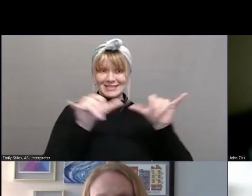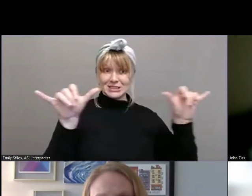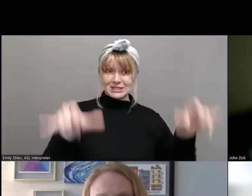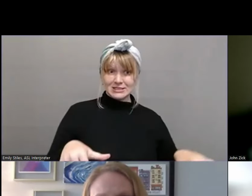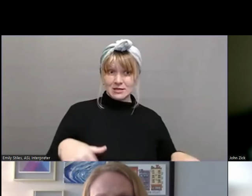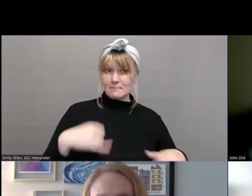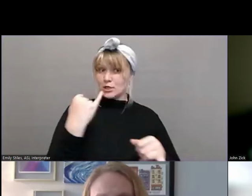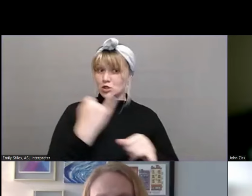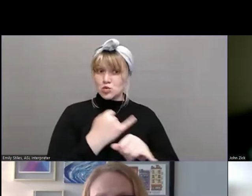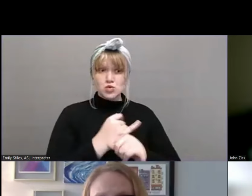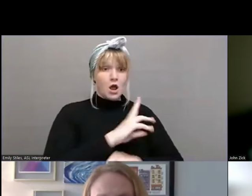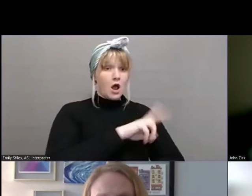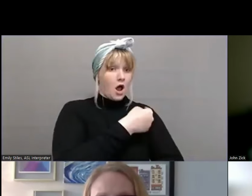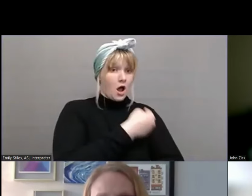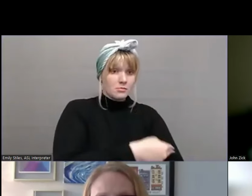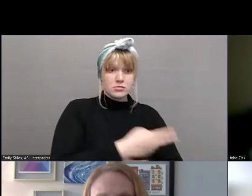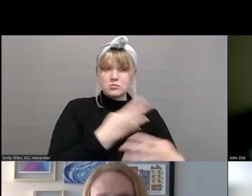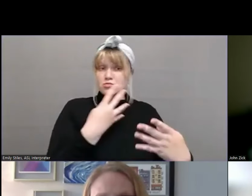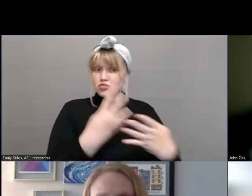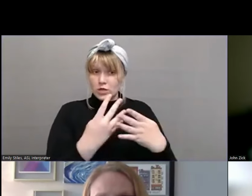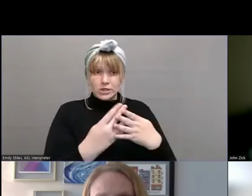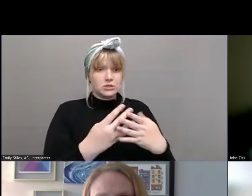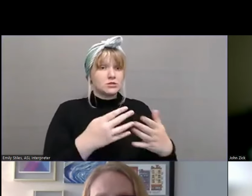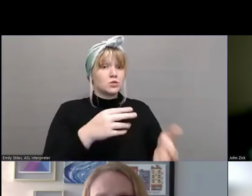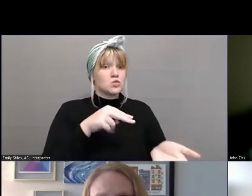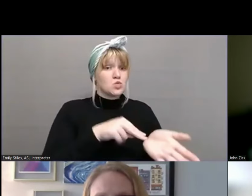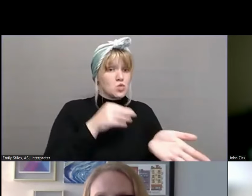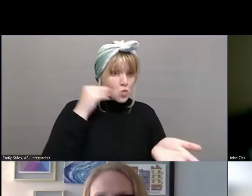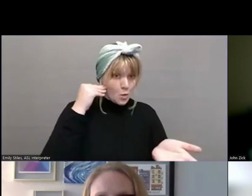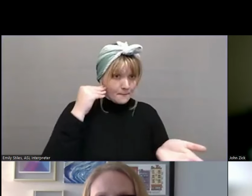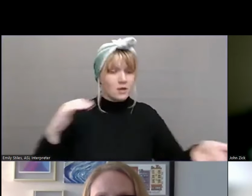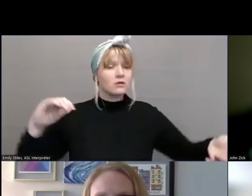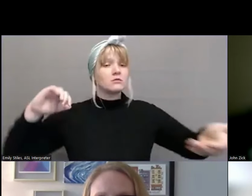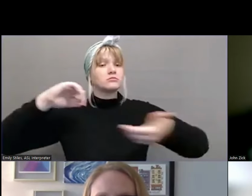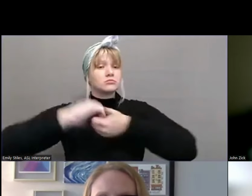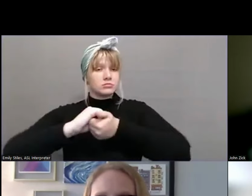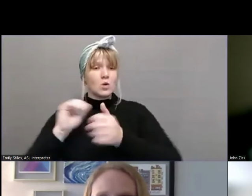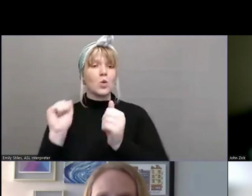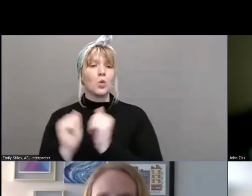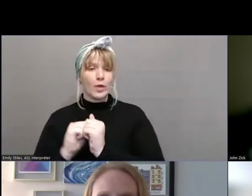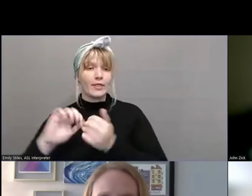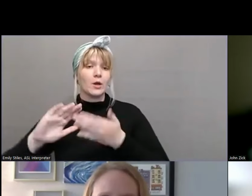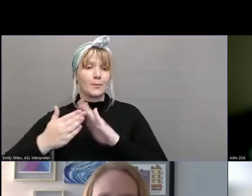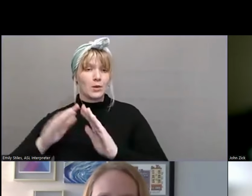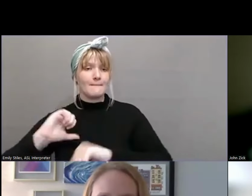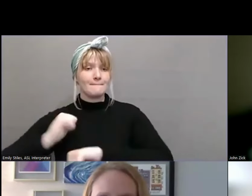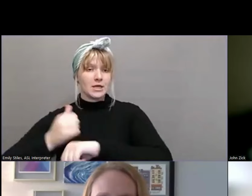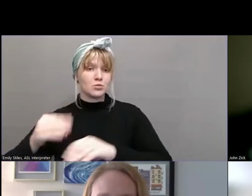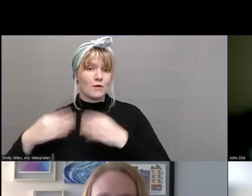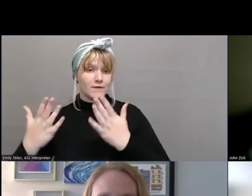I just thought of one more thing that I wanted to add.